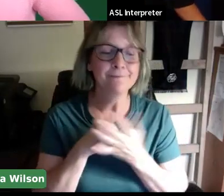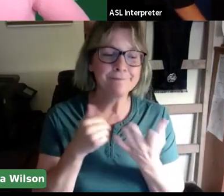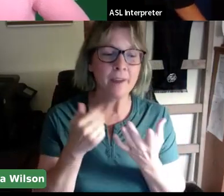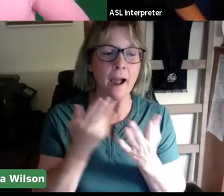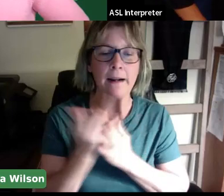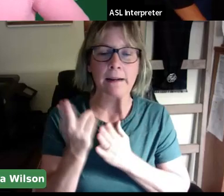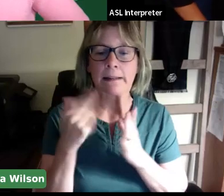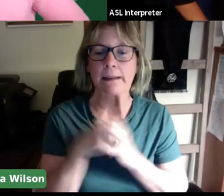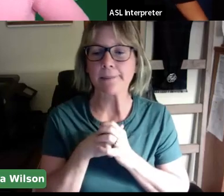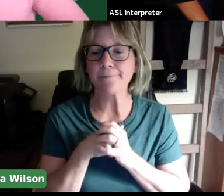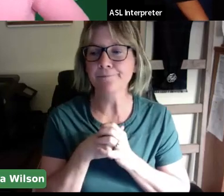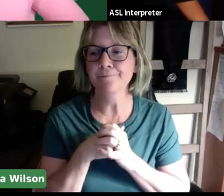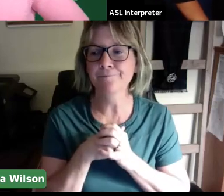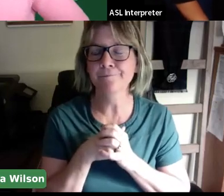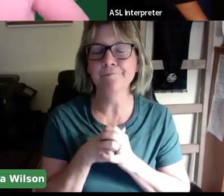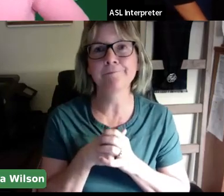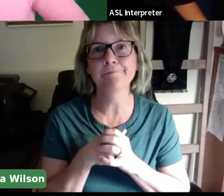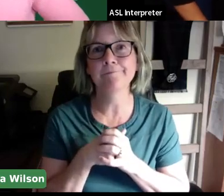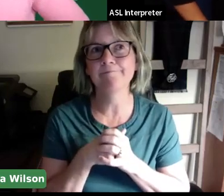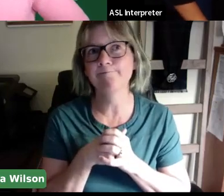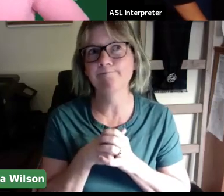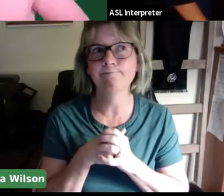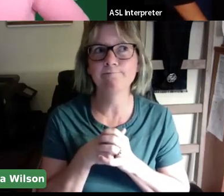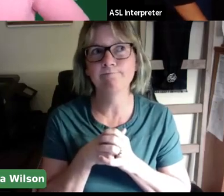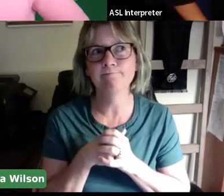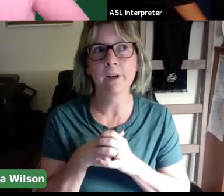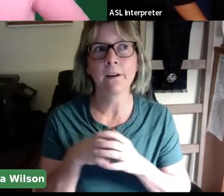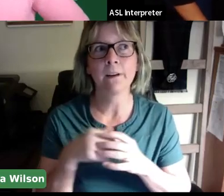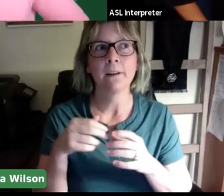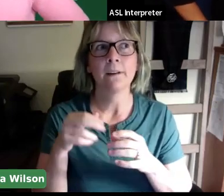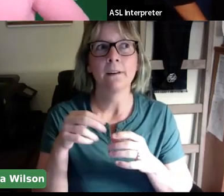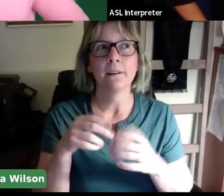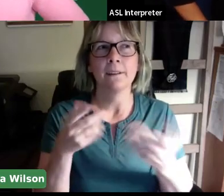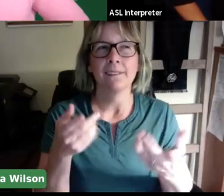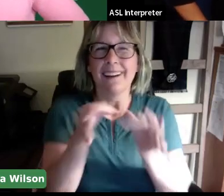that was a while ago when it first came out. But honestly.